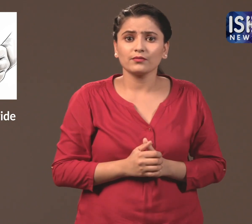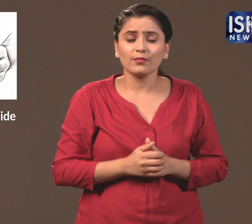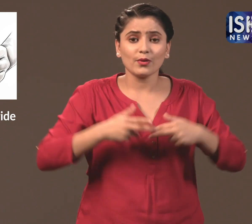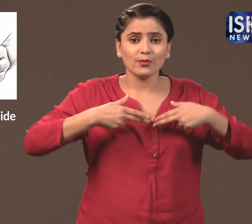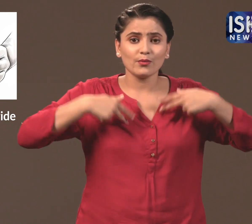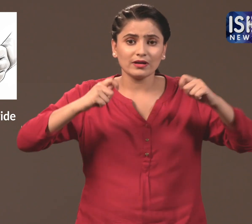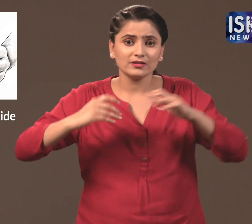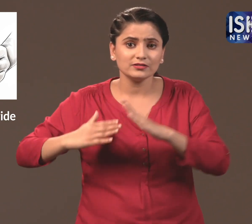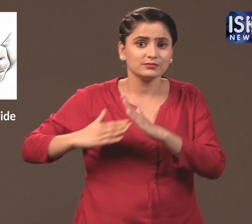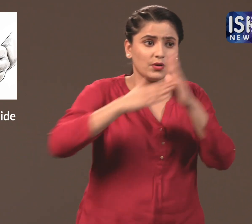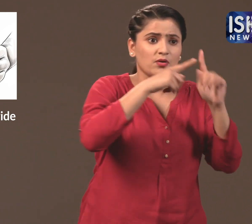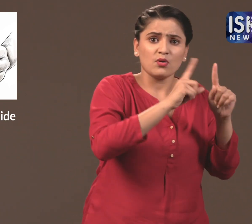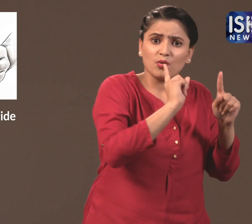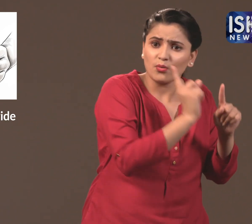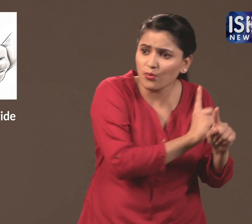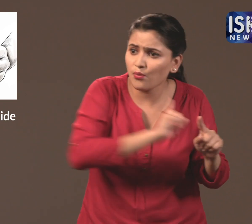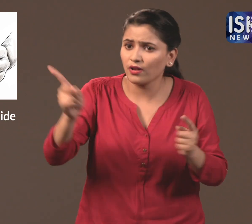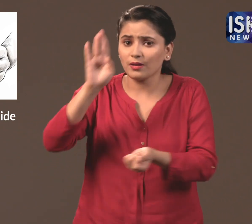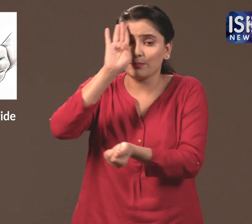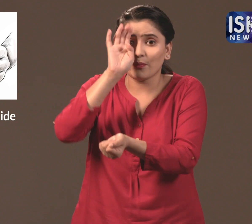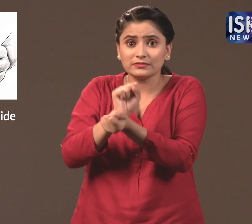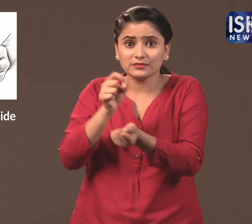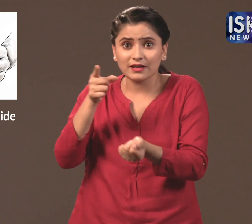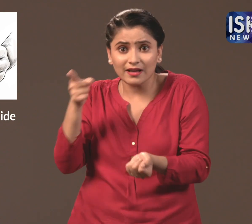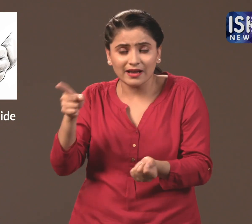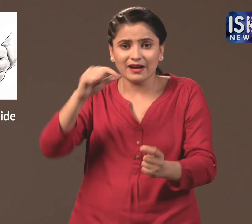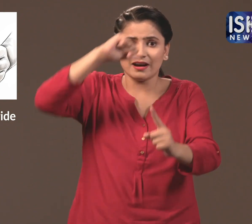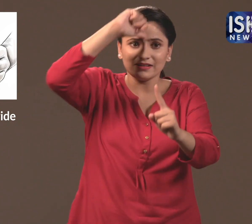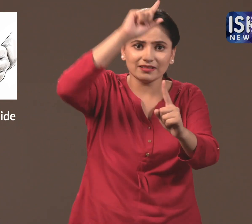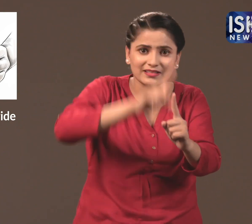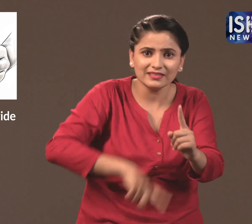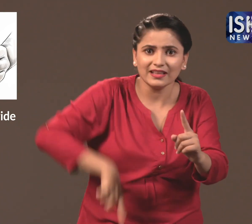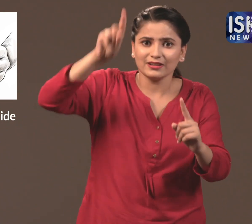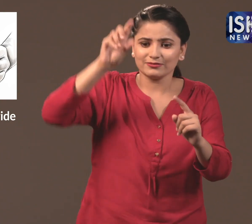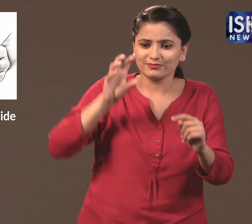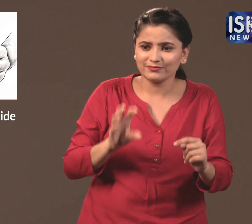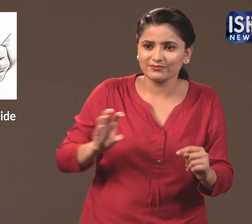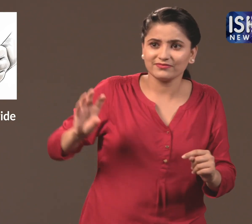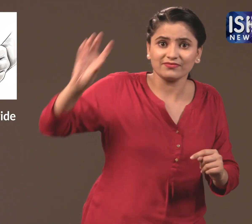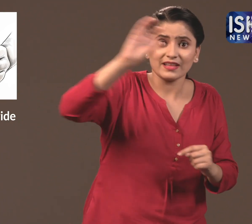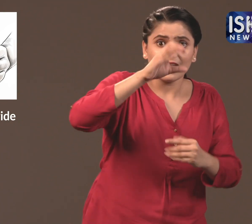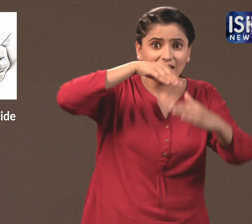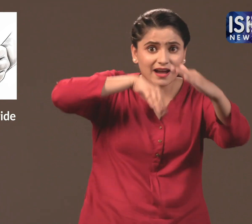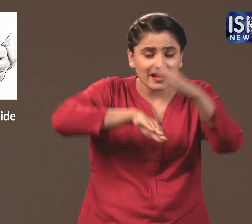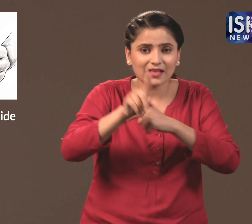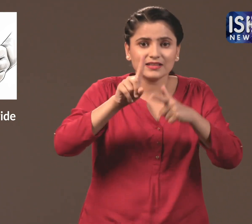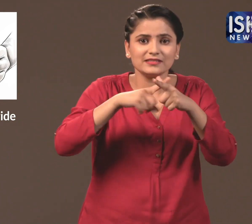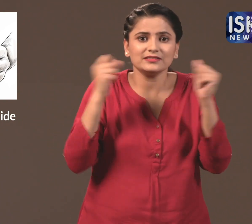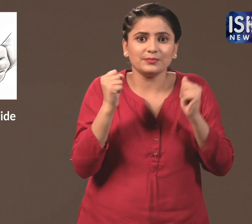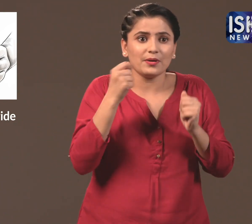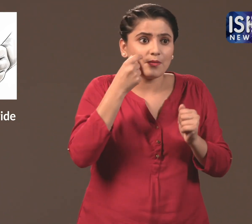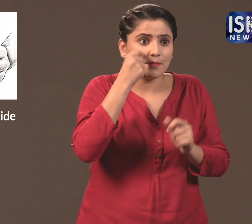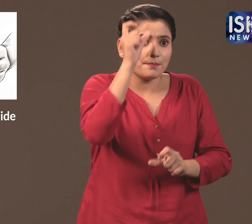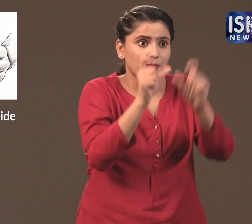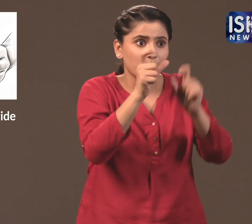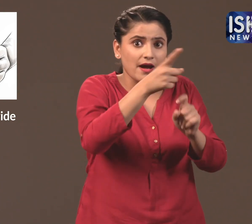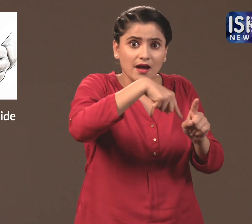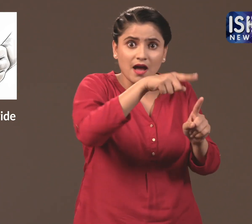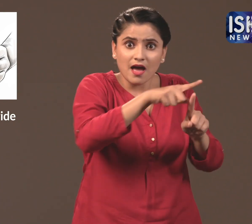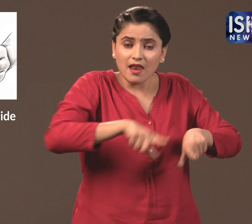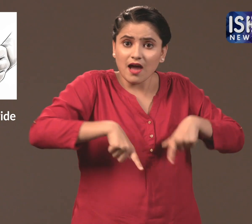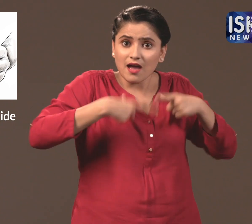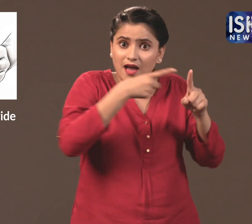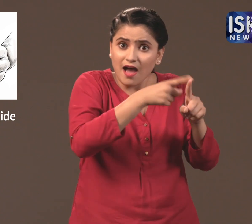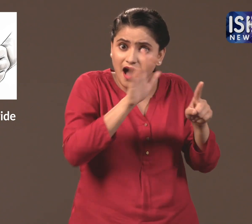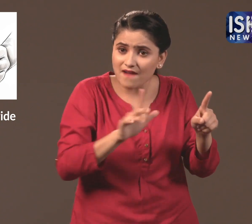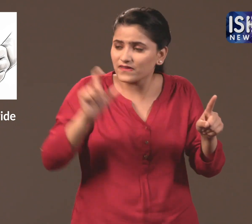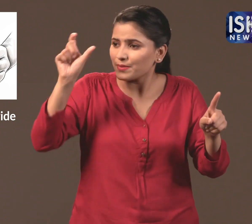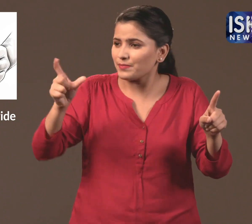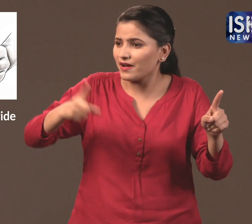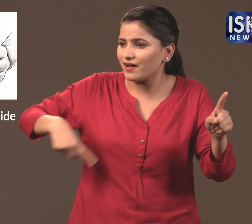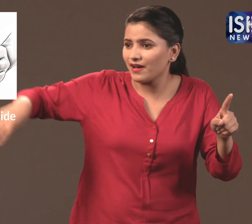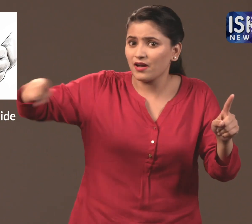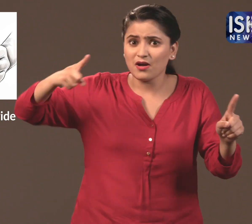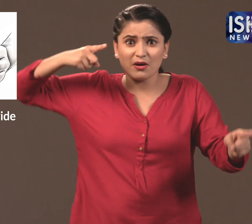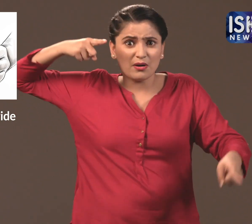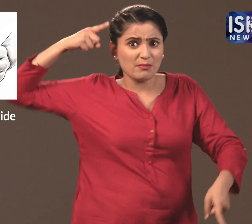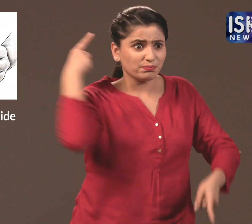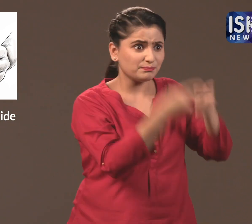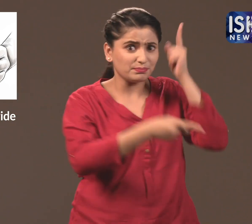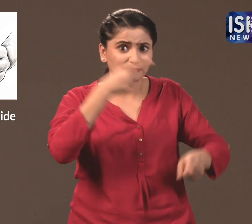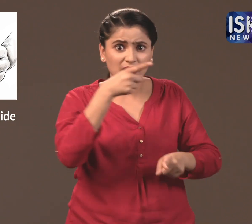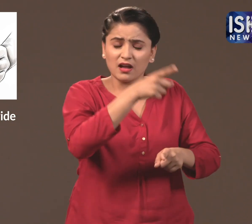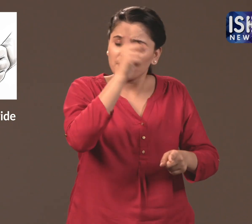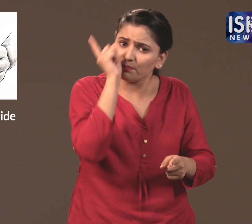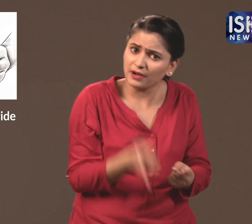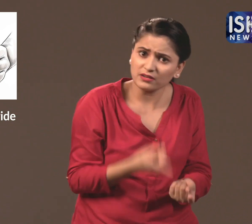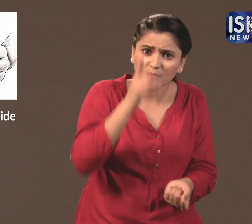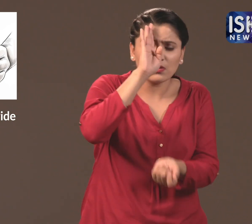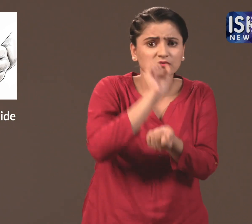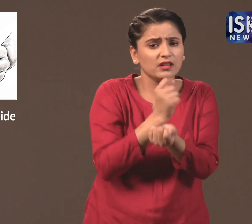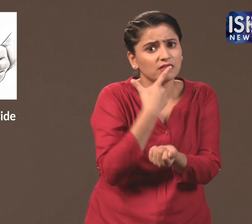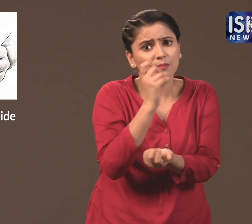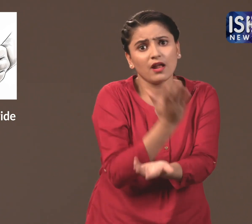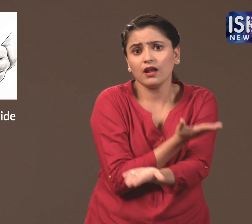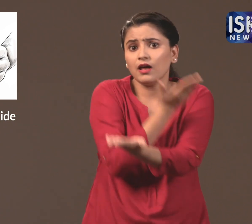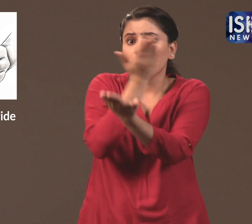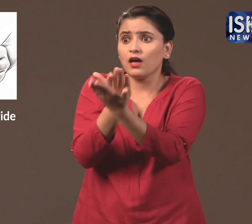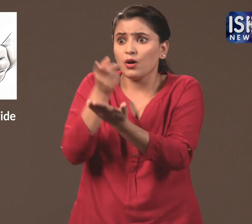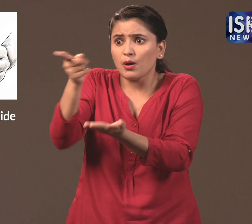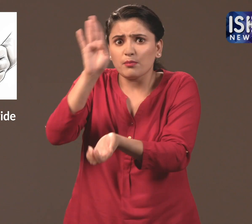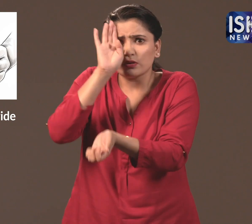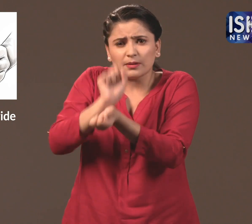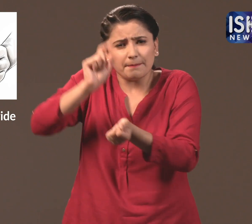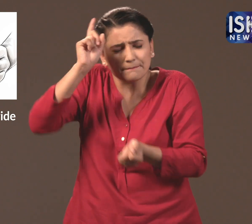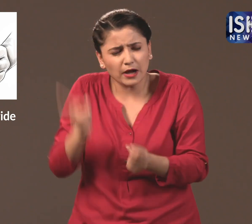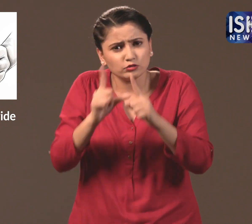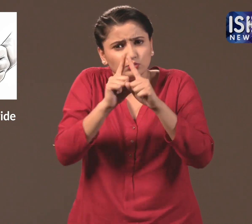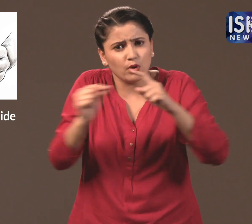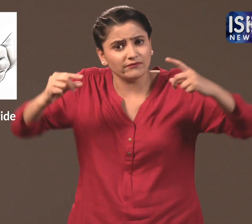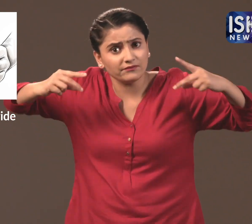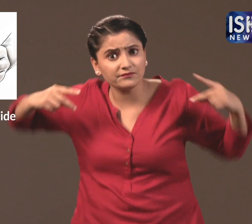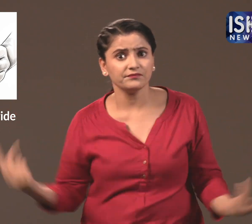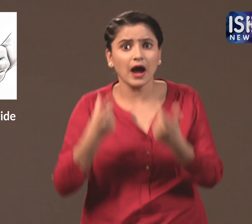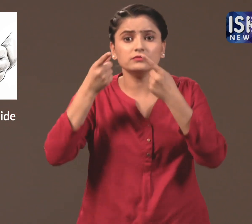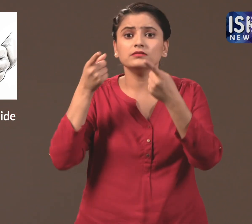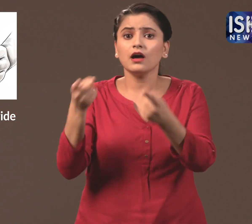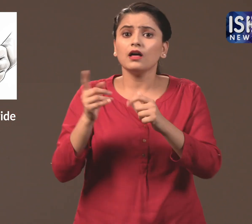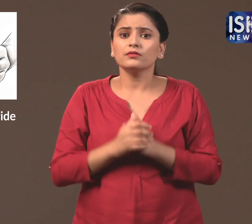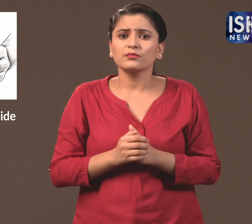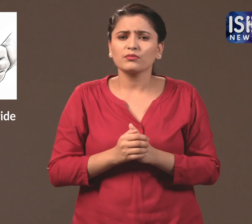The SC has also told the Police to take immediate action if anyone from J&K files a complaint.